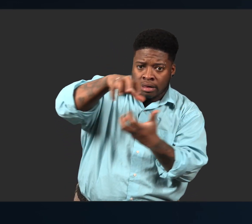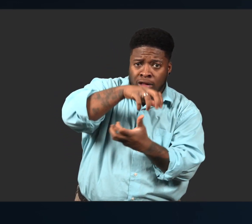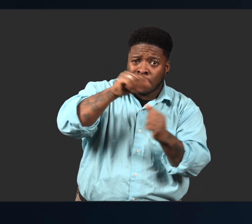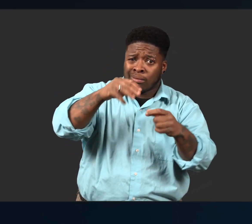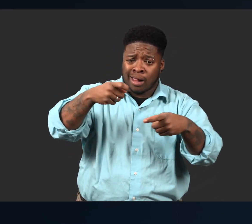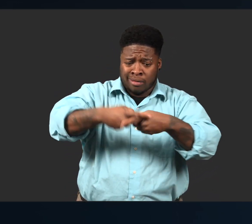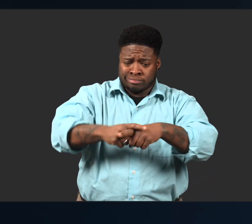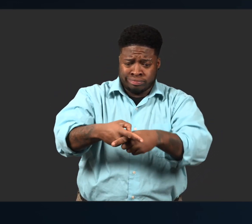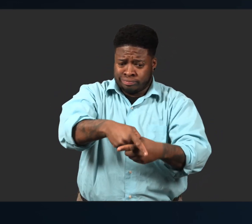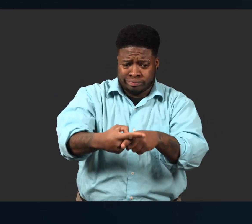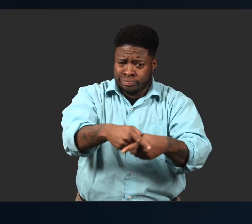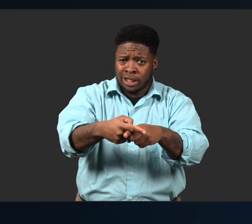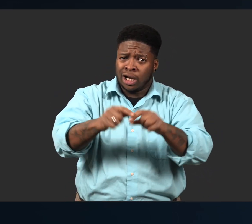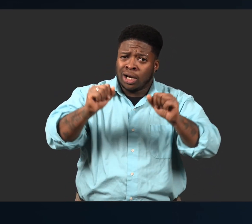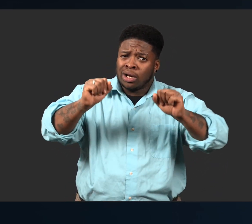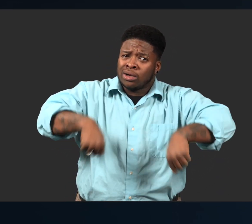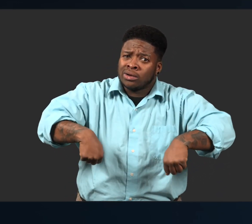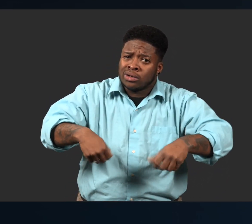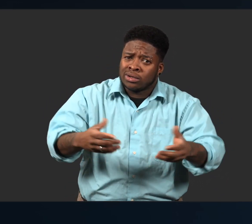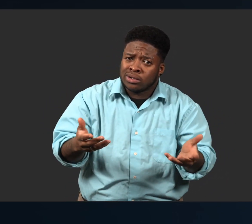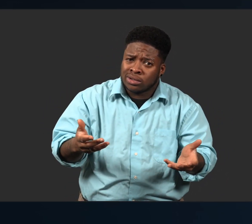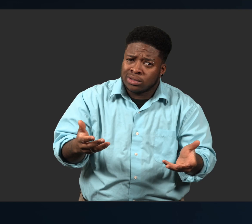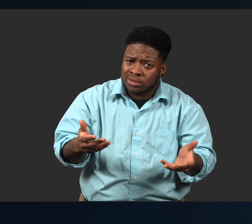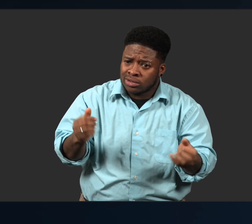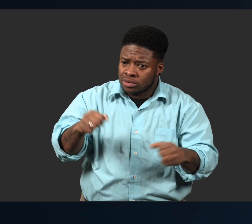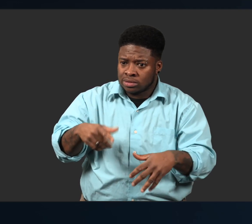The staff isn't sure what alcohol she drank with the drugs, and there could be harmful interactions.